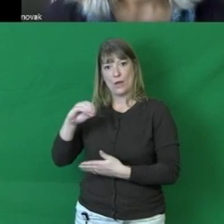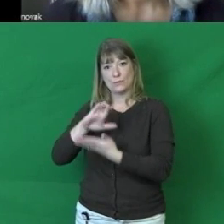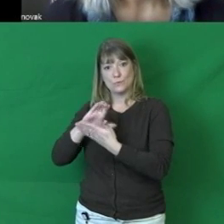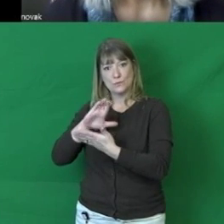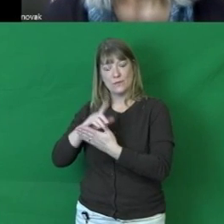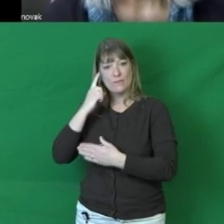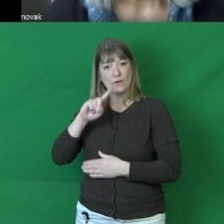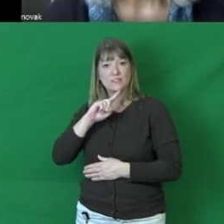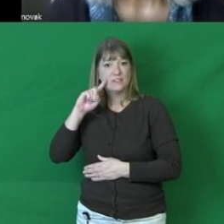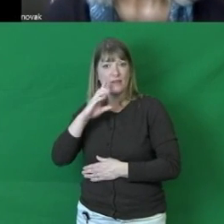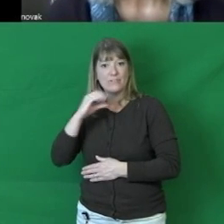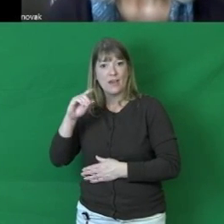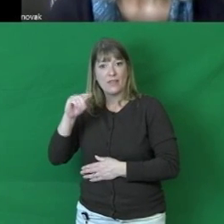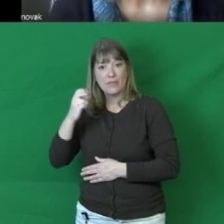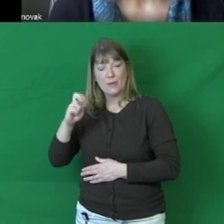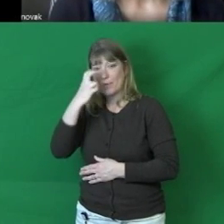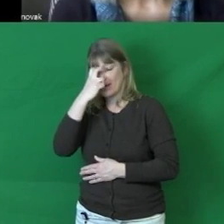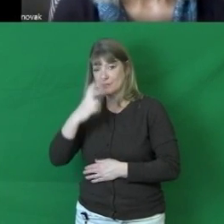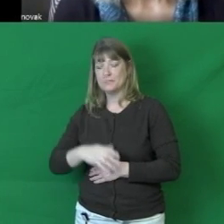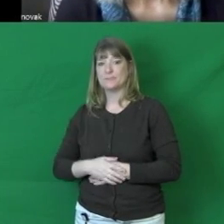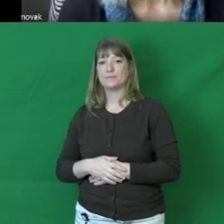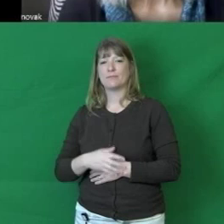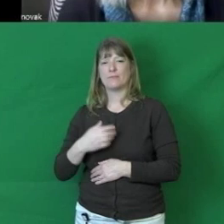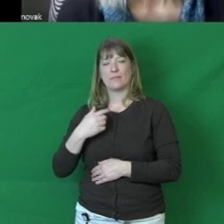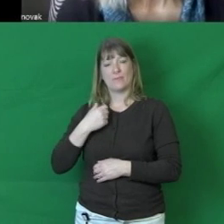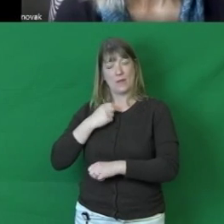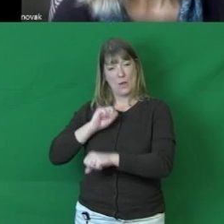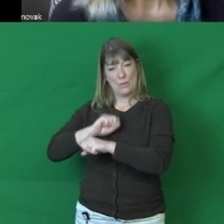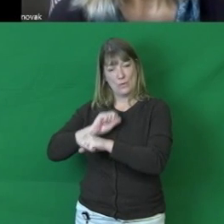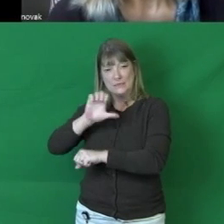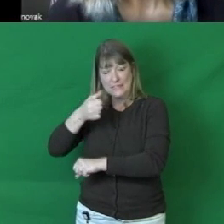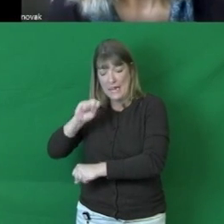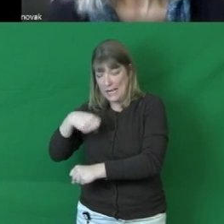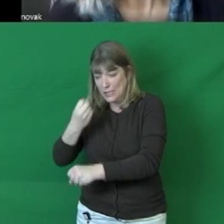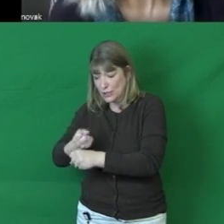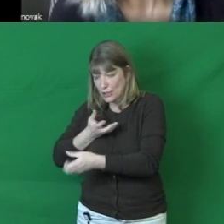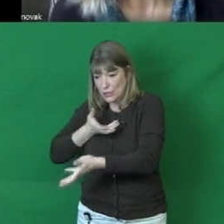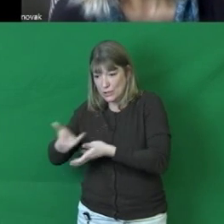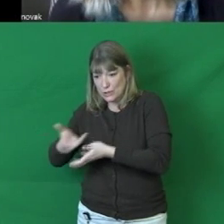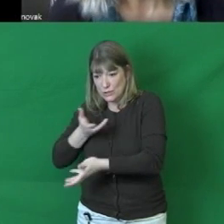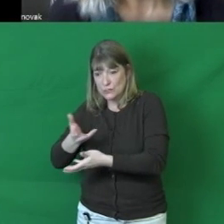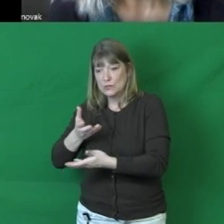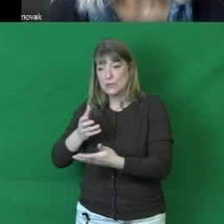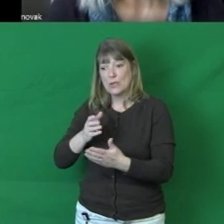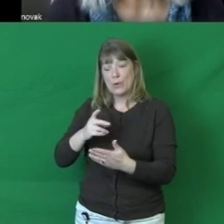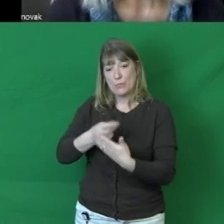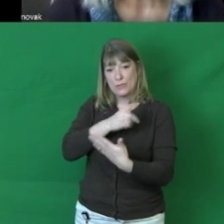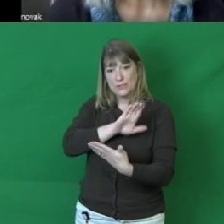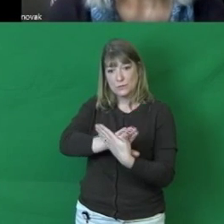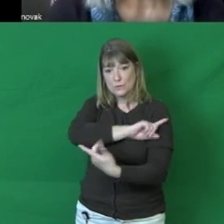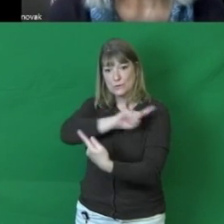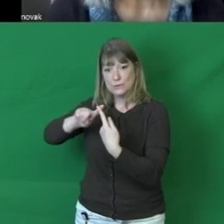School for the Deaf and the Blind. I worked for 10 years with the School for the Deaf preschool through eighth